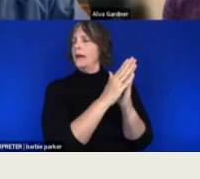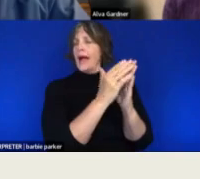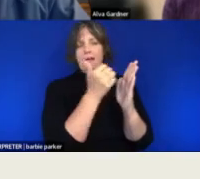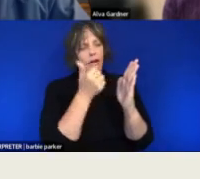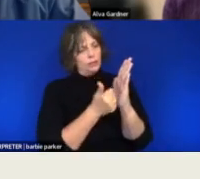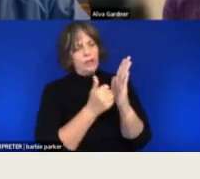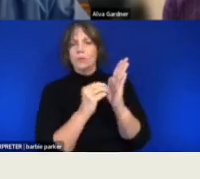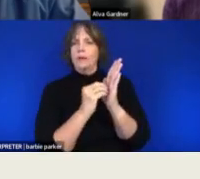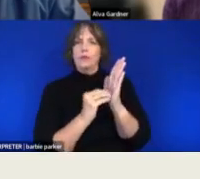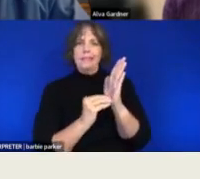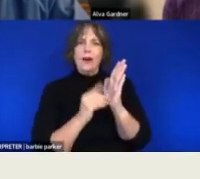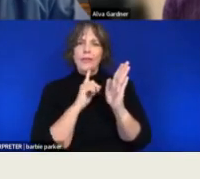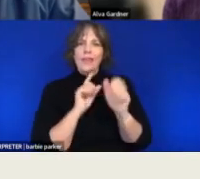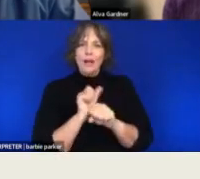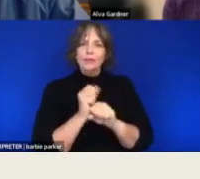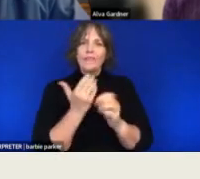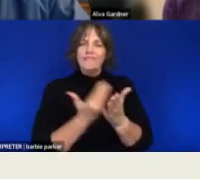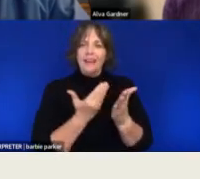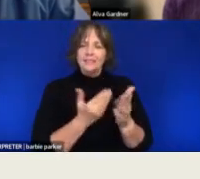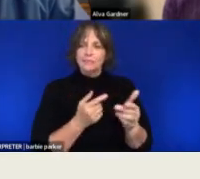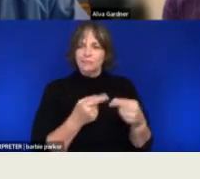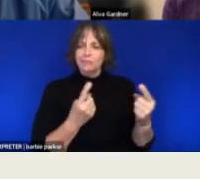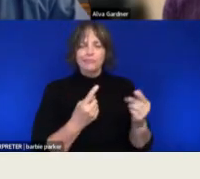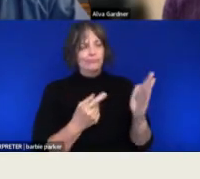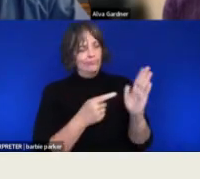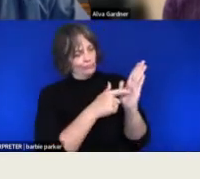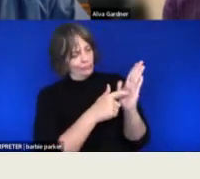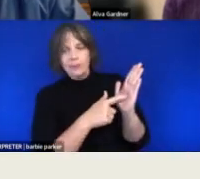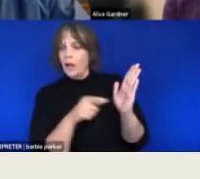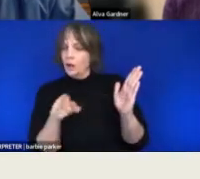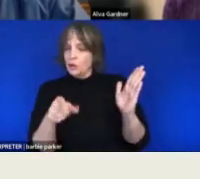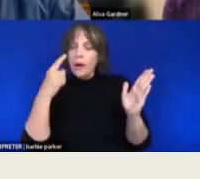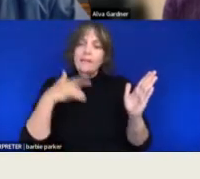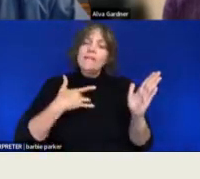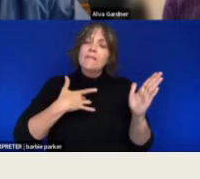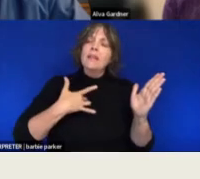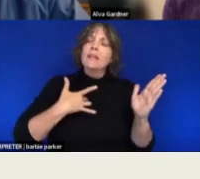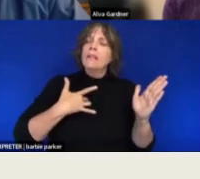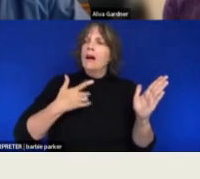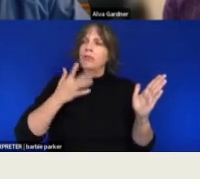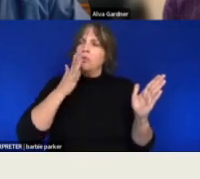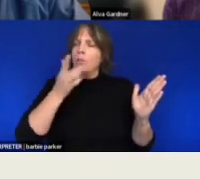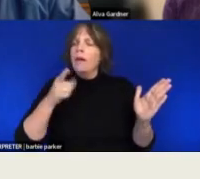could get a sense of what was happening, what was real and what was not. And it started to get rid of the rumoring, because people knew we were going to